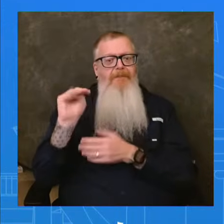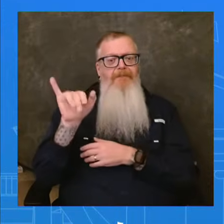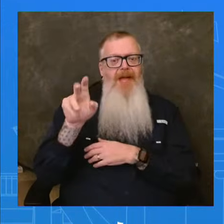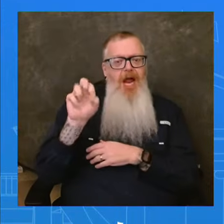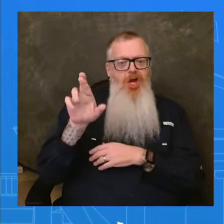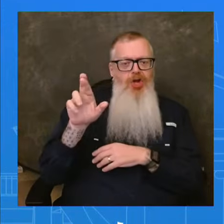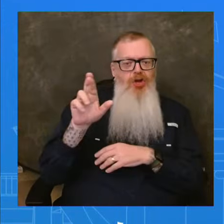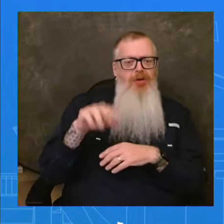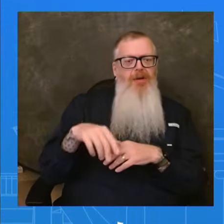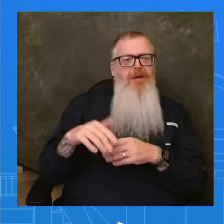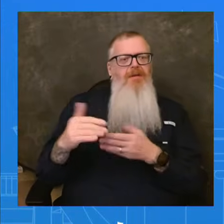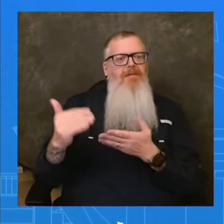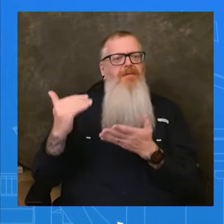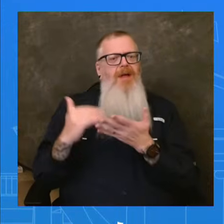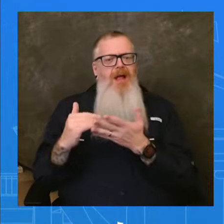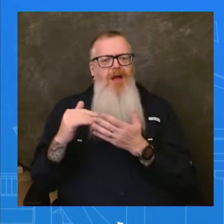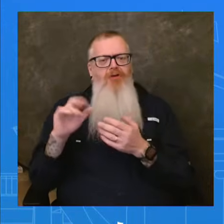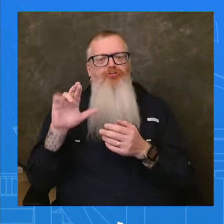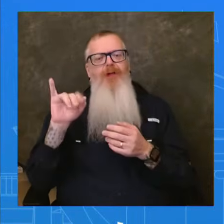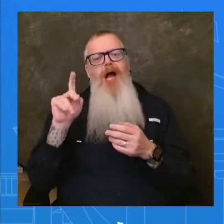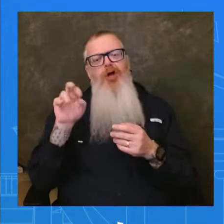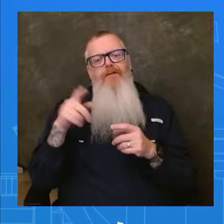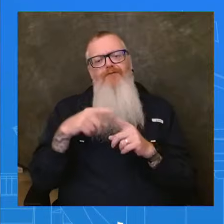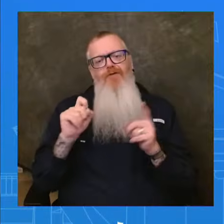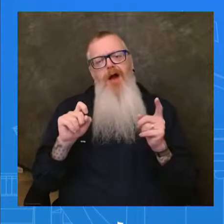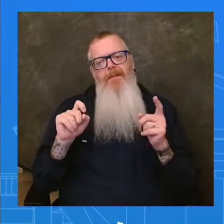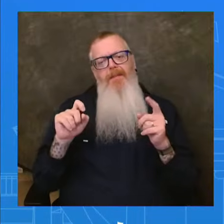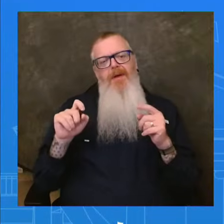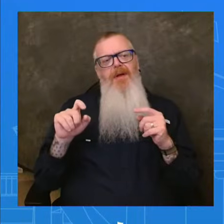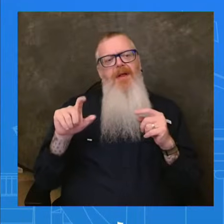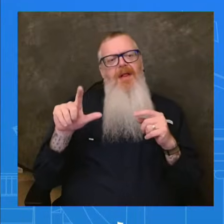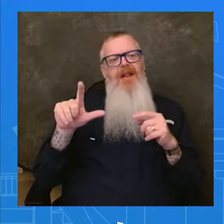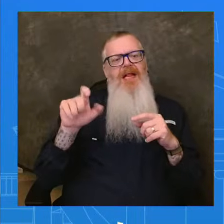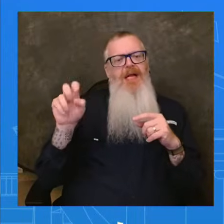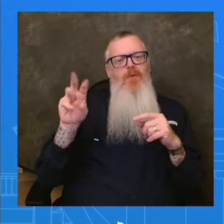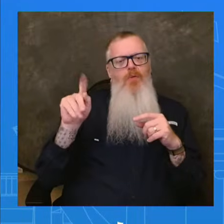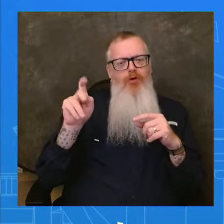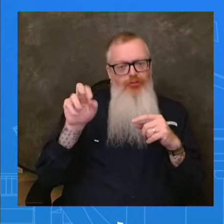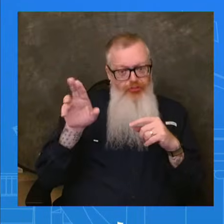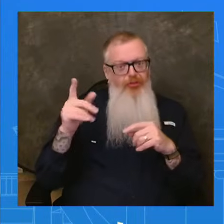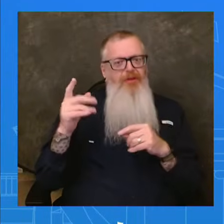so they can call him directly. As the president's -- at the president's direction, the administration has been in touch